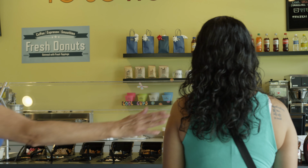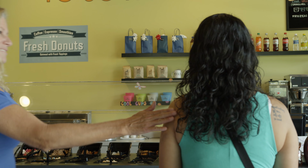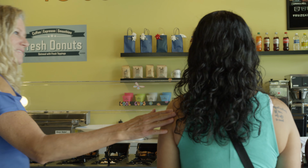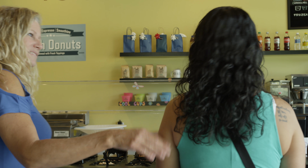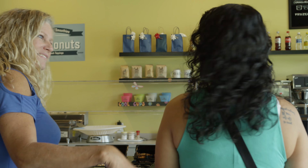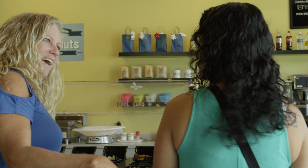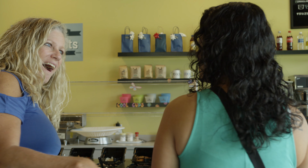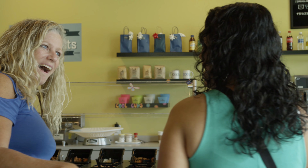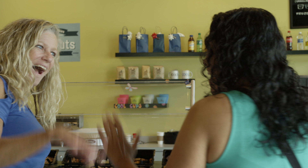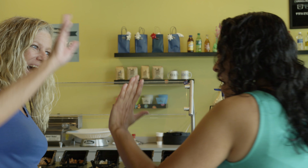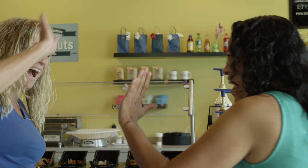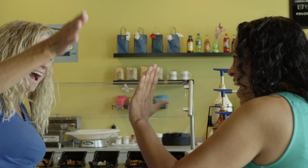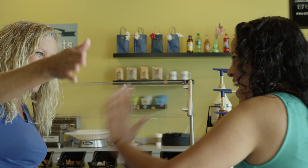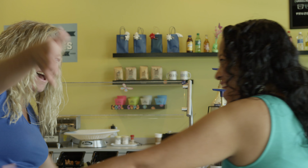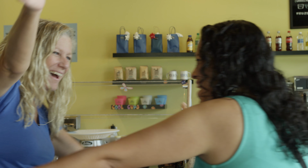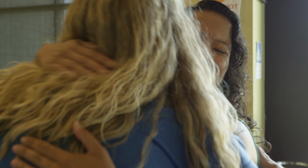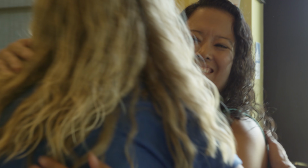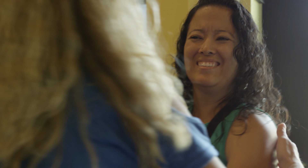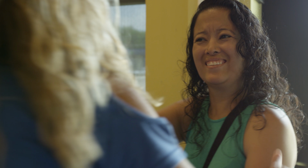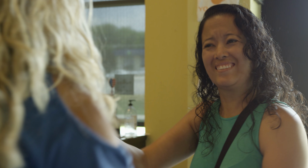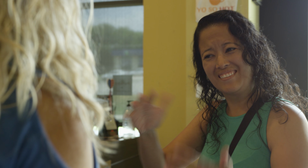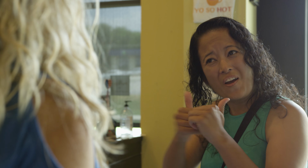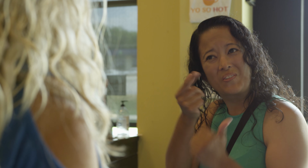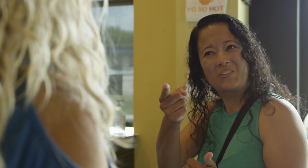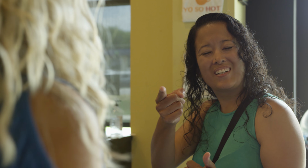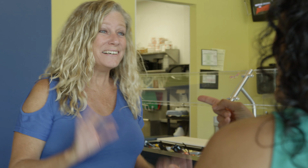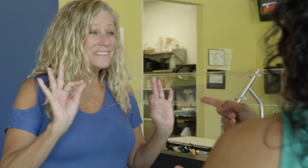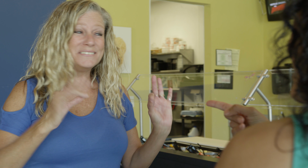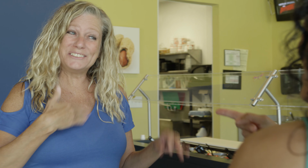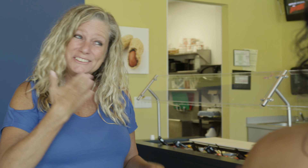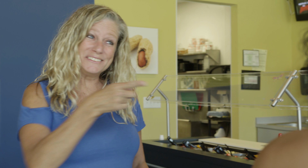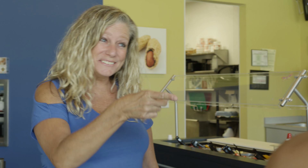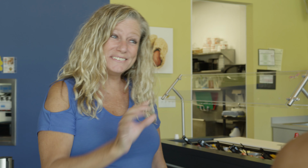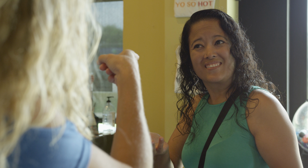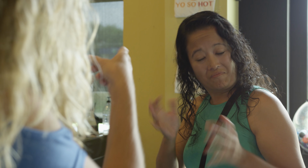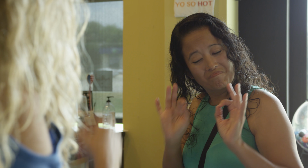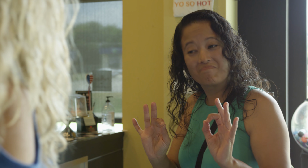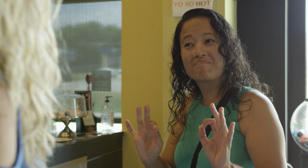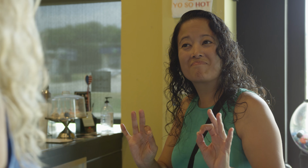[Someone taps the Teacher on their shoulder.] Hi, how are you doing? I'm good. You? Me too.